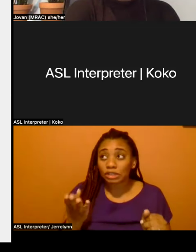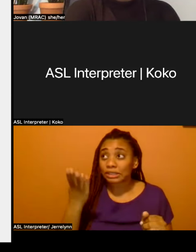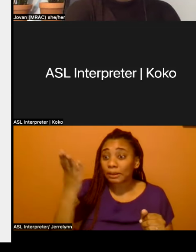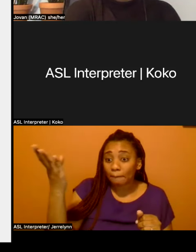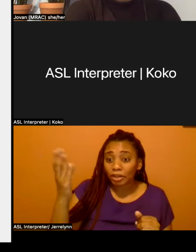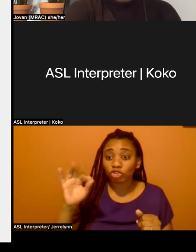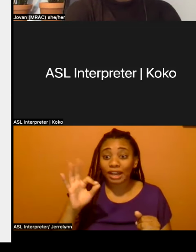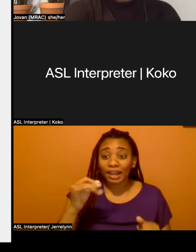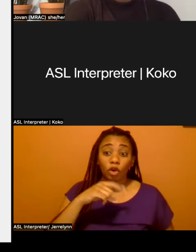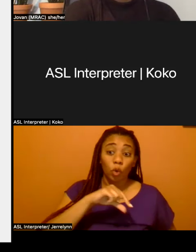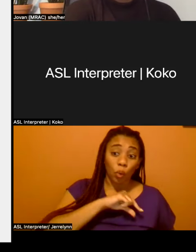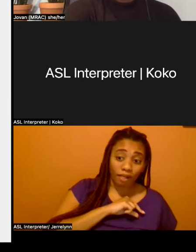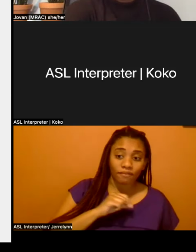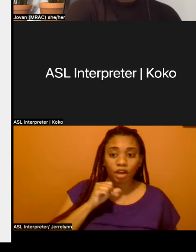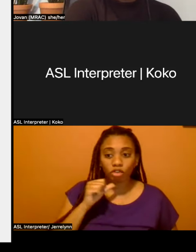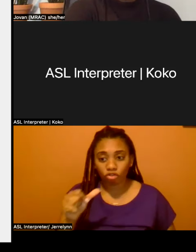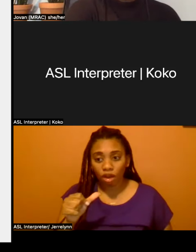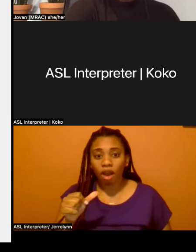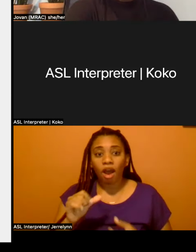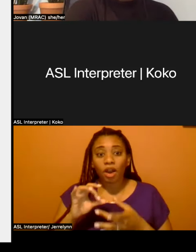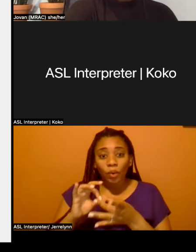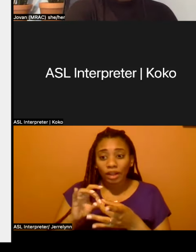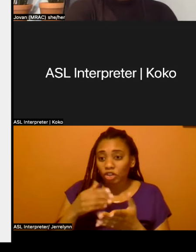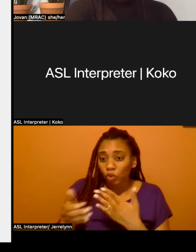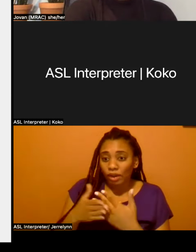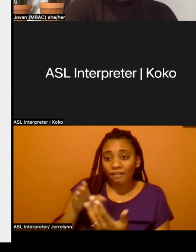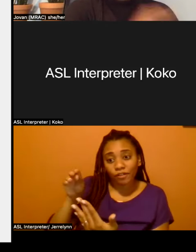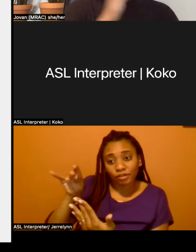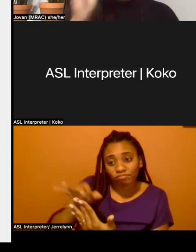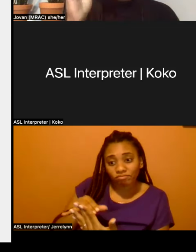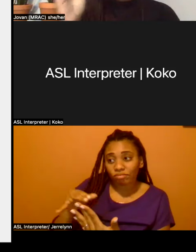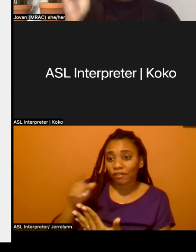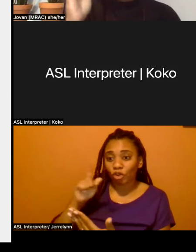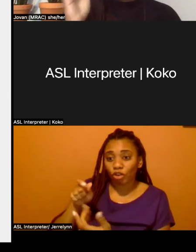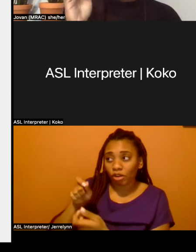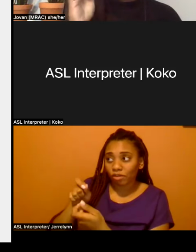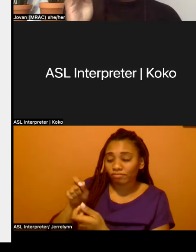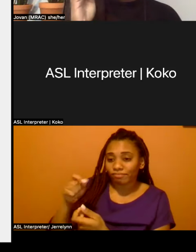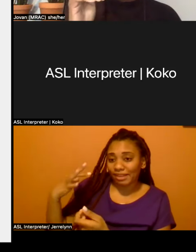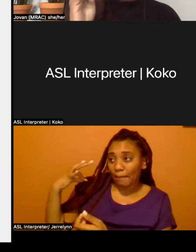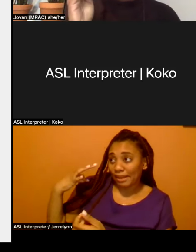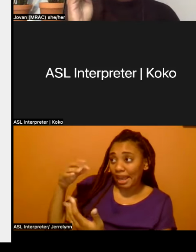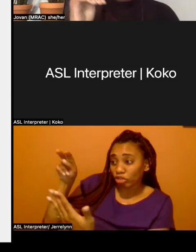that you include in your application, we will place you into one or more of these groupings.